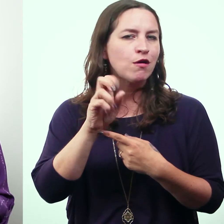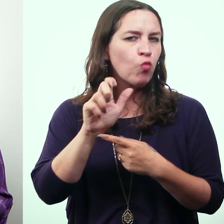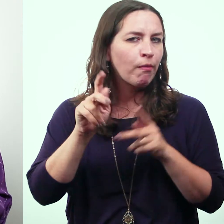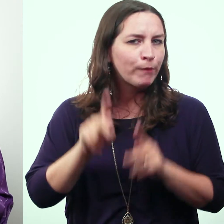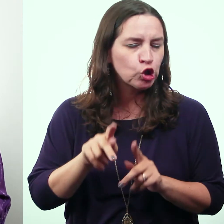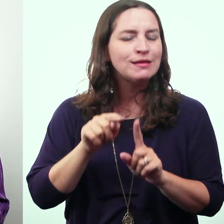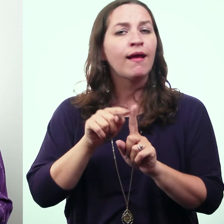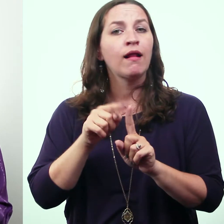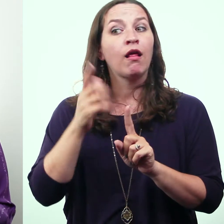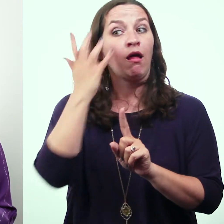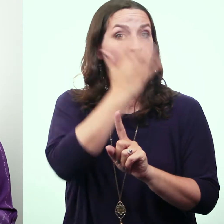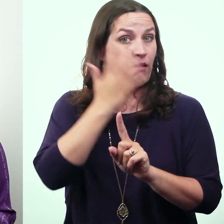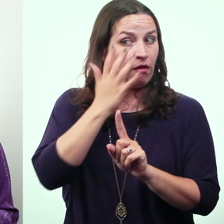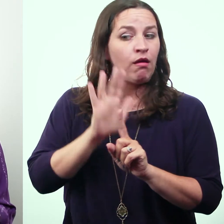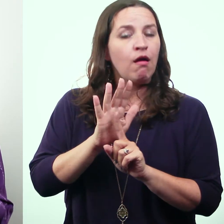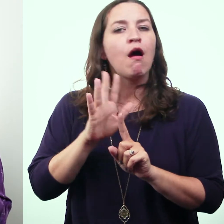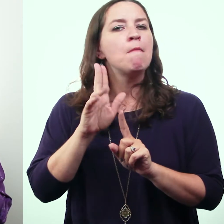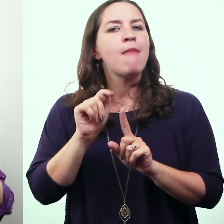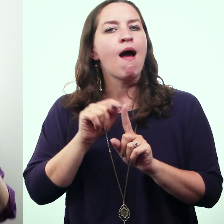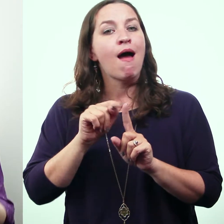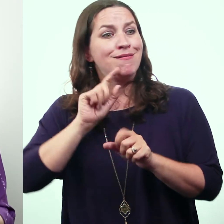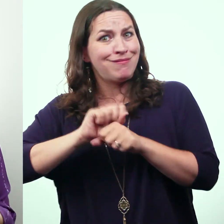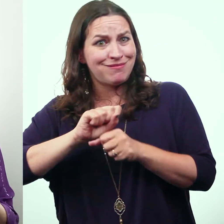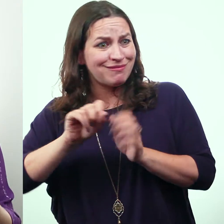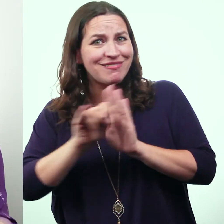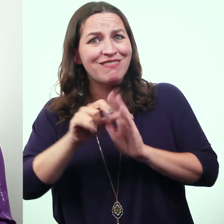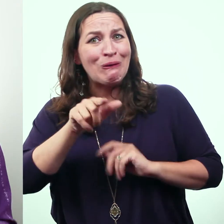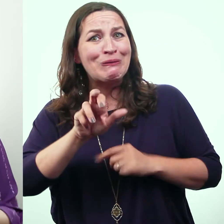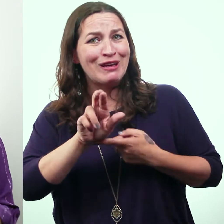going to spend a lot of time coming out. They're going to have to correct people constantly.